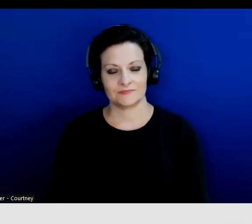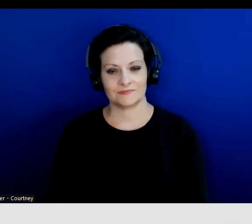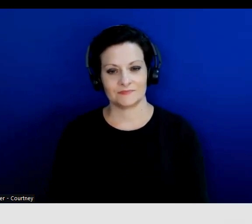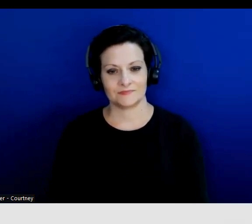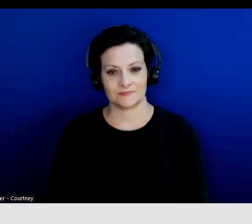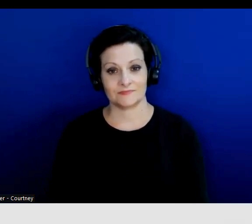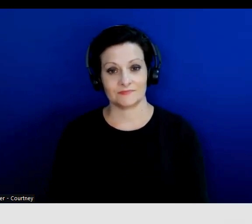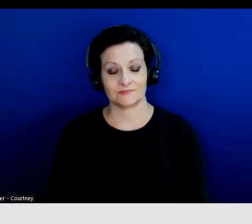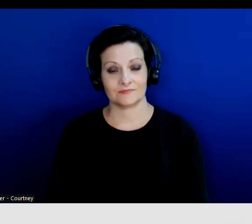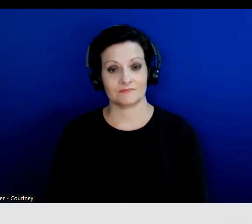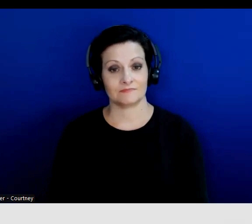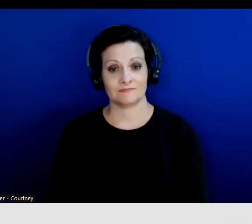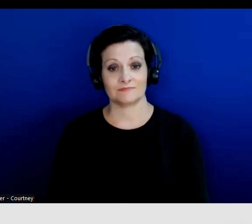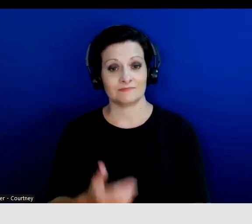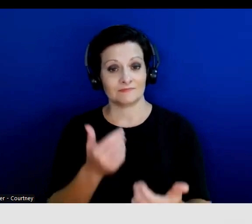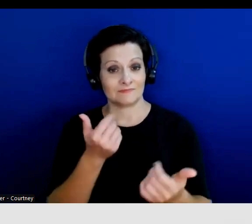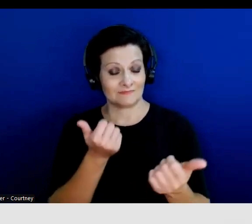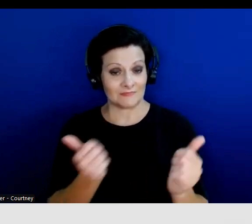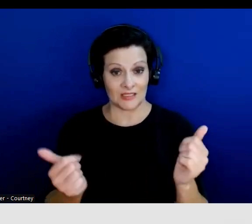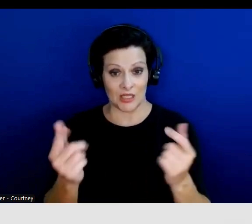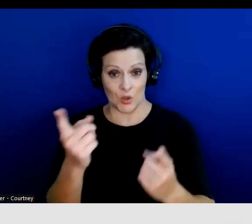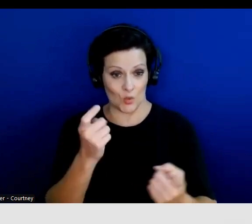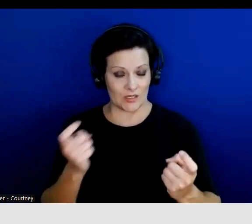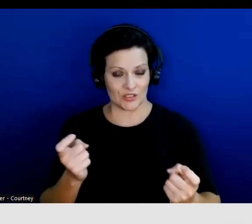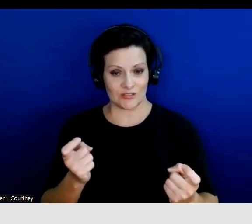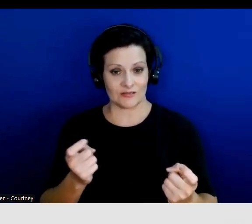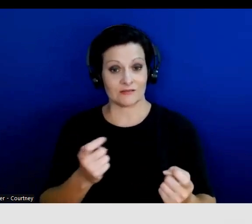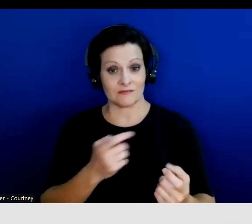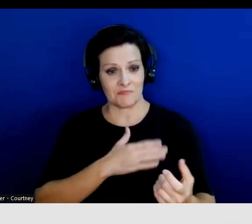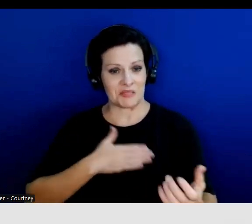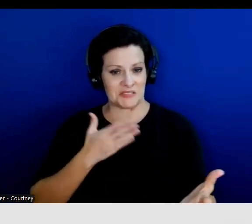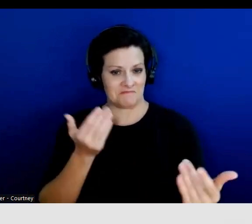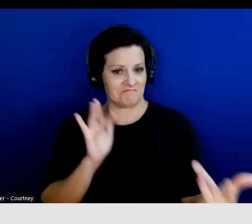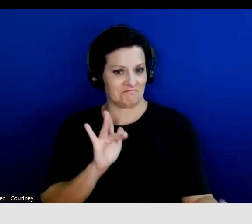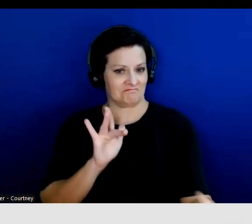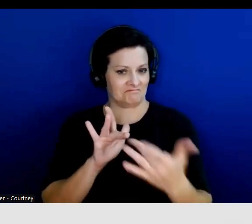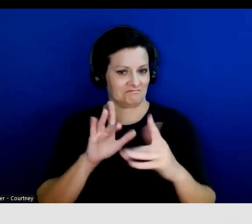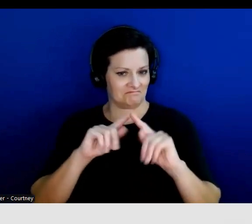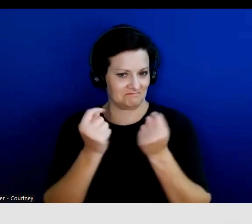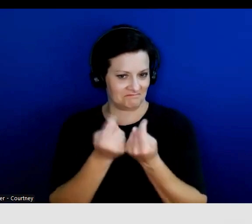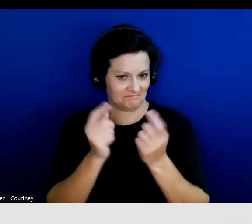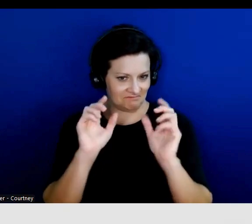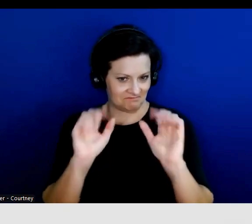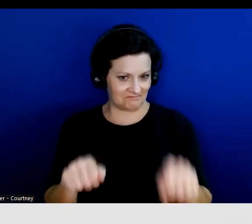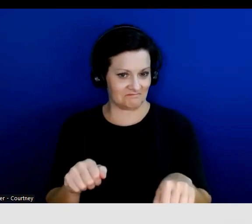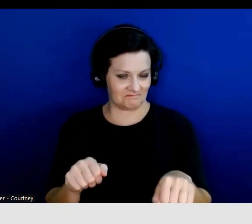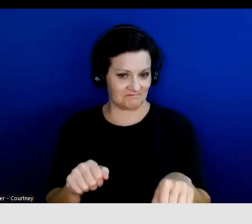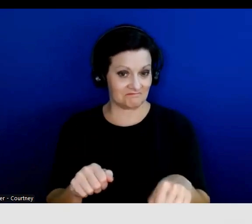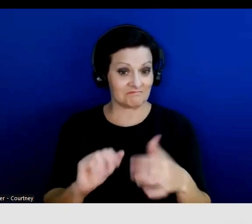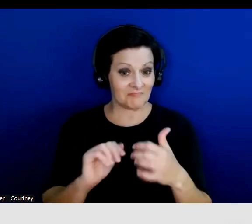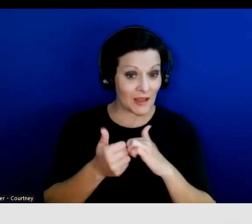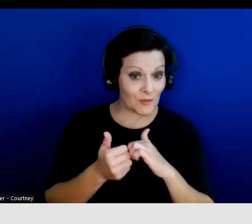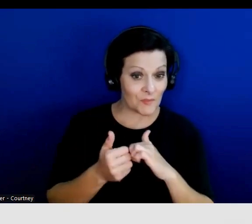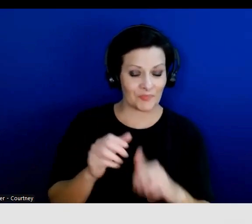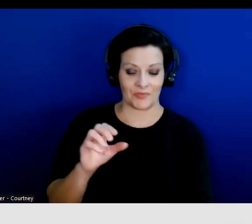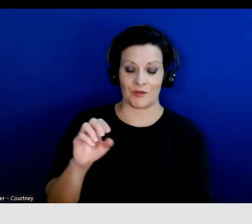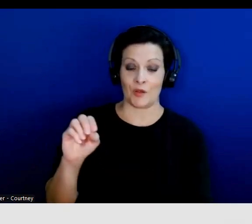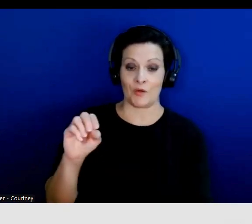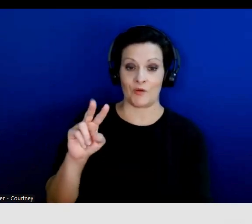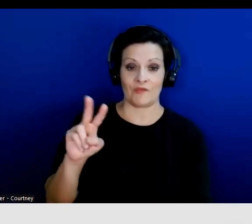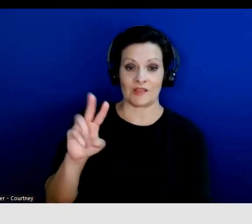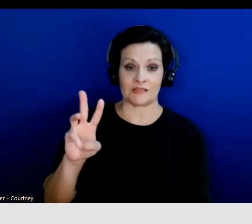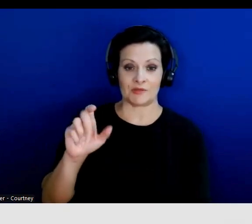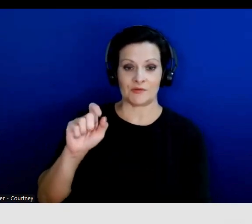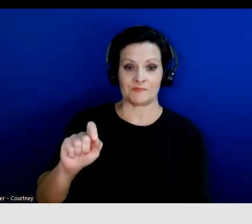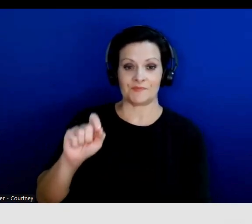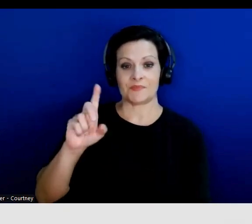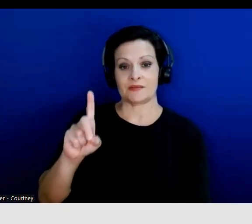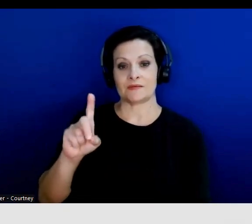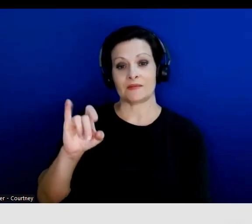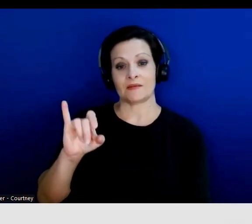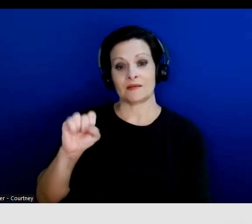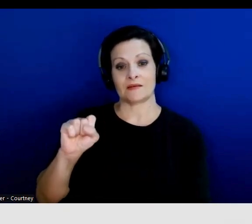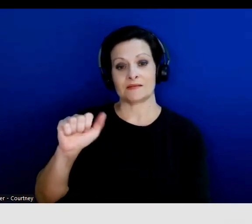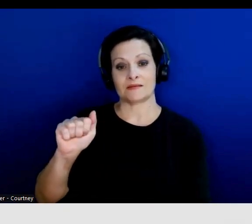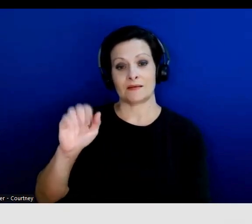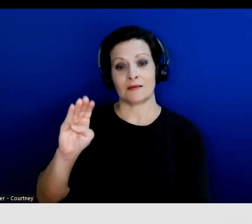If you have any questions, please do not hesitate to contact our team at OVW.Disabilities@usdoj.gov.